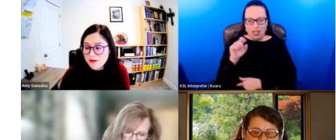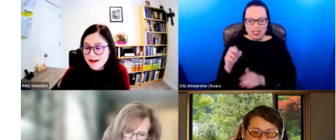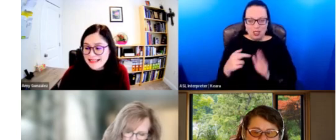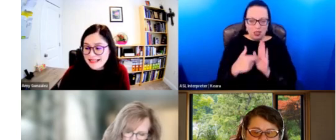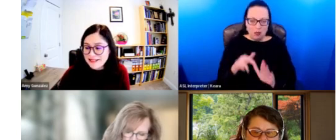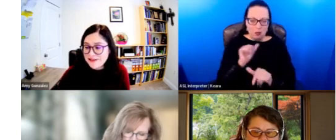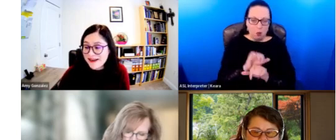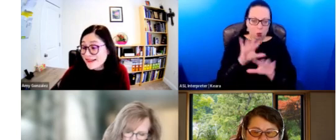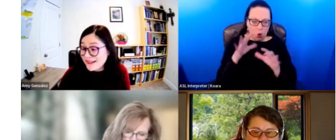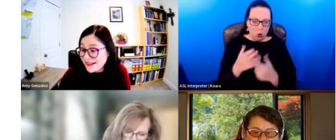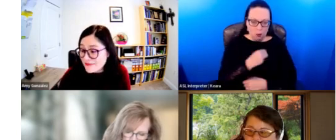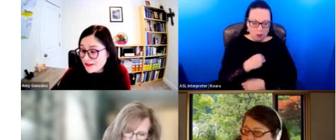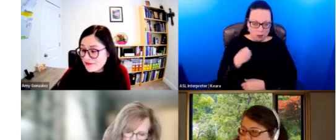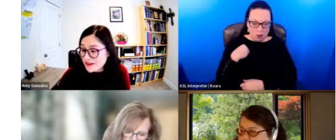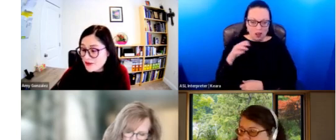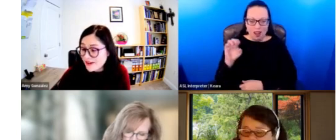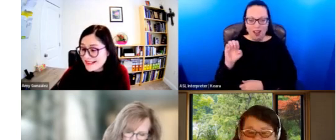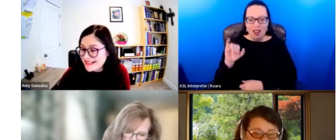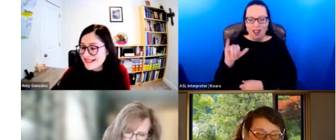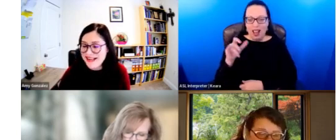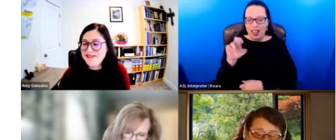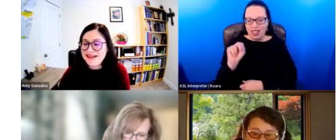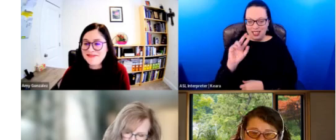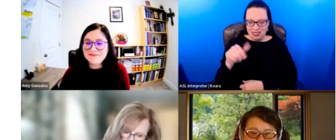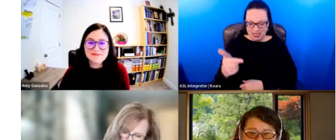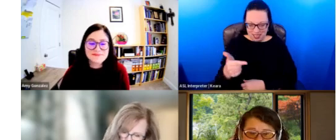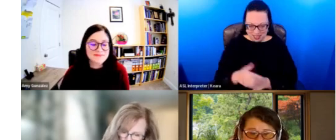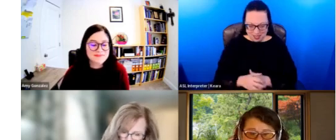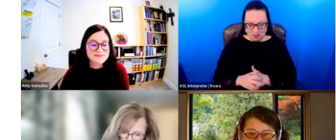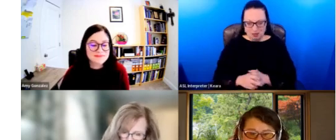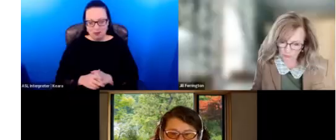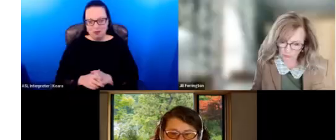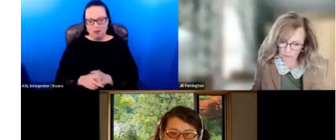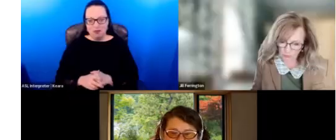and grantee. So I think I believe you are next. Take it away. Eileen Kelly: Hi, thank you,